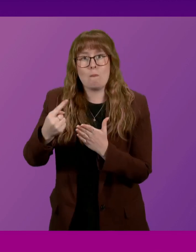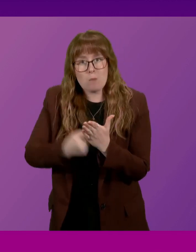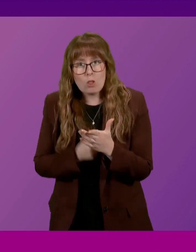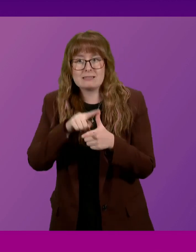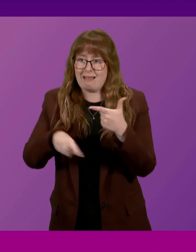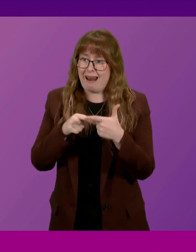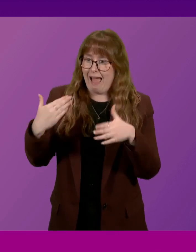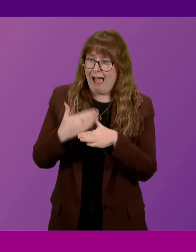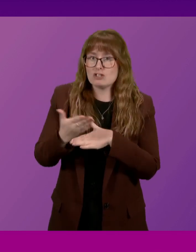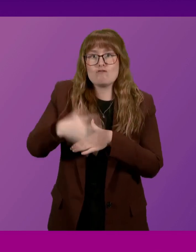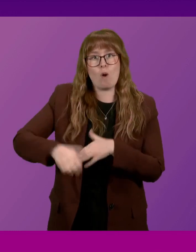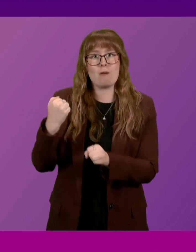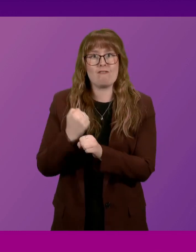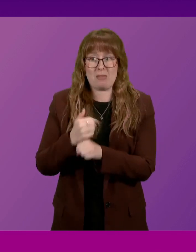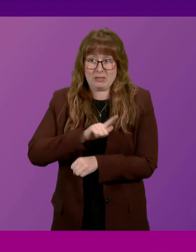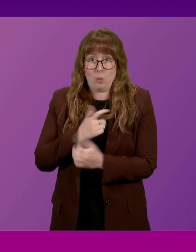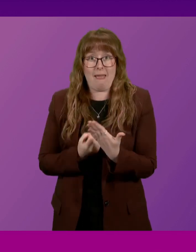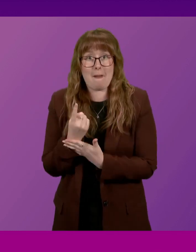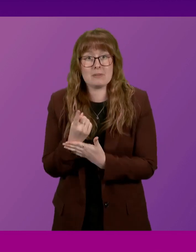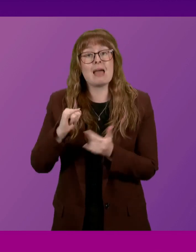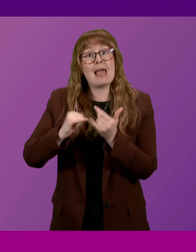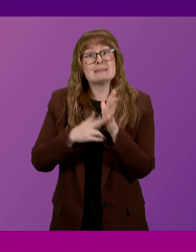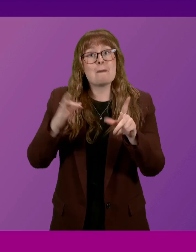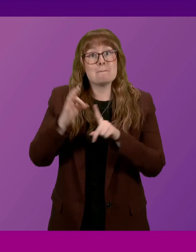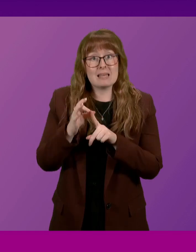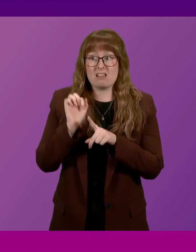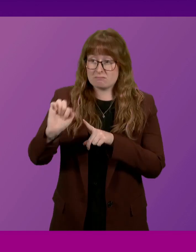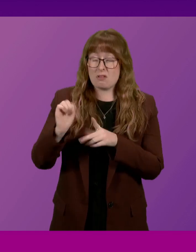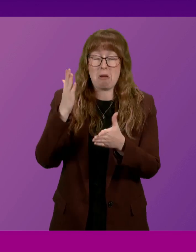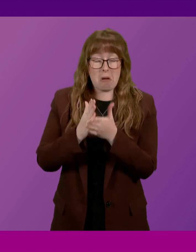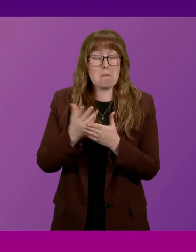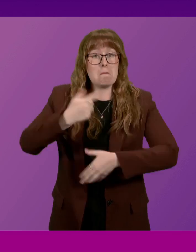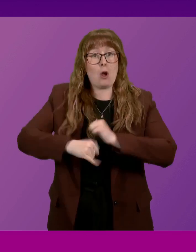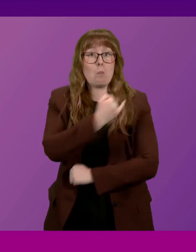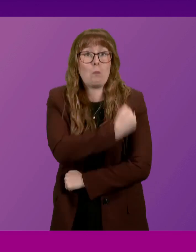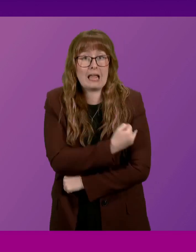of the Government. The Scottish National Party has systematically weakened the justice system,